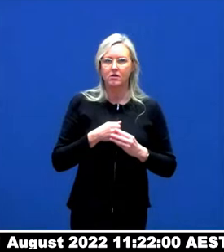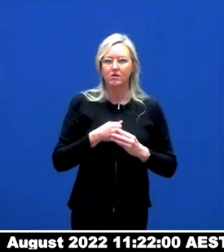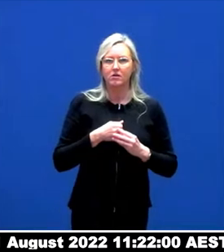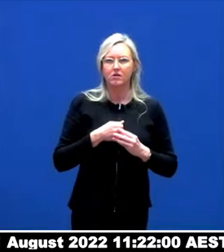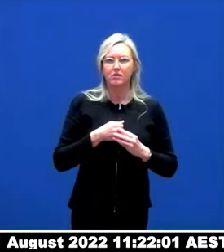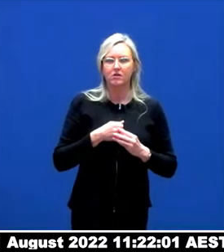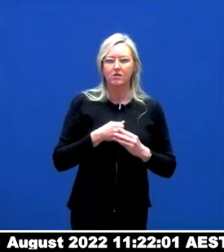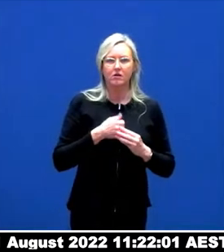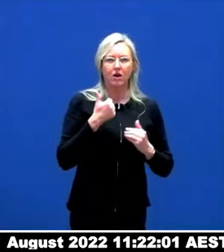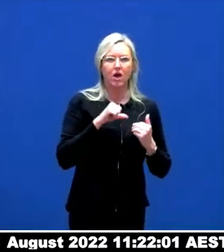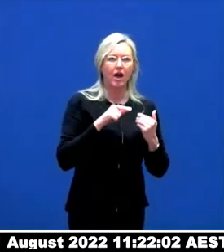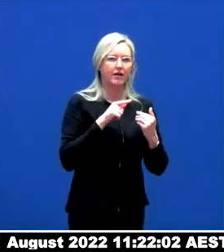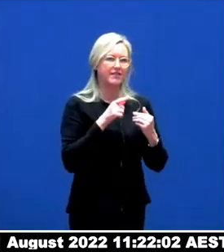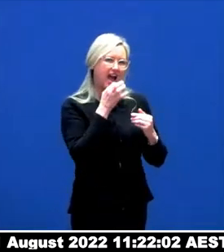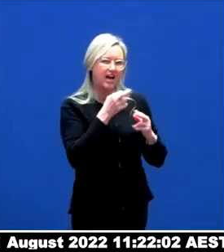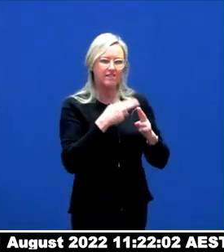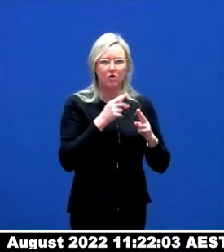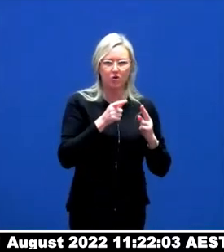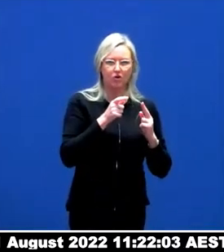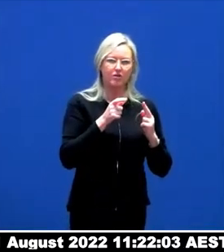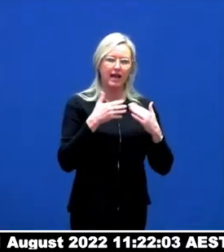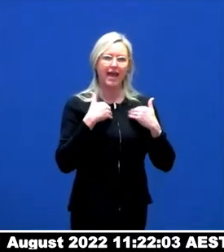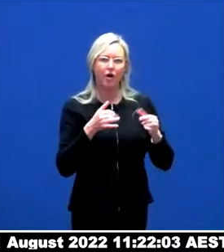You have a health plan, but they can write things about you, about a health plan.